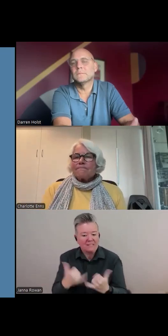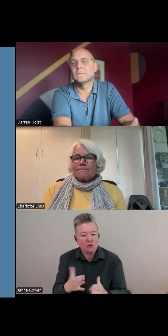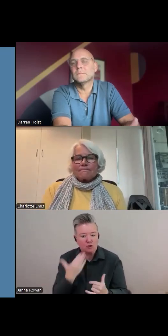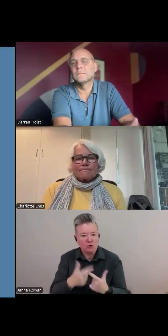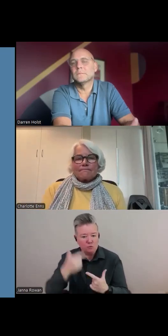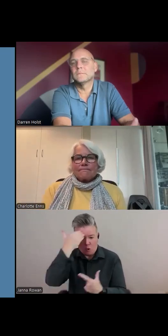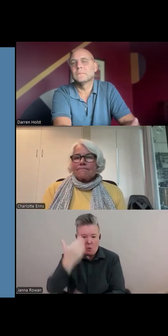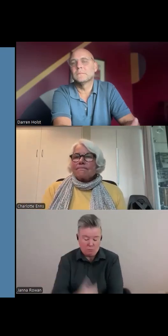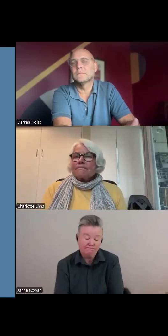a point for it.